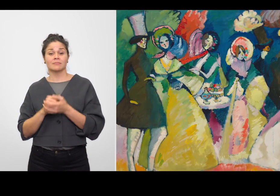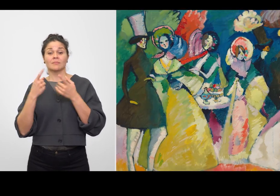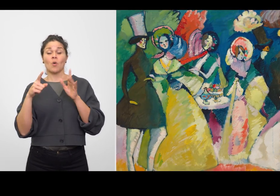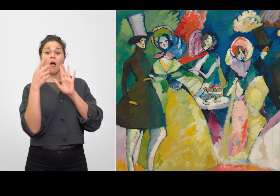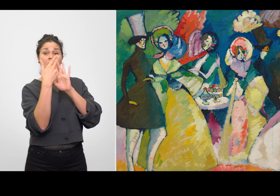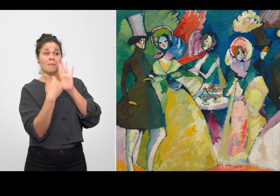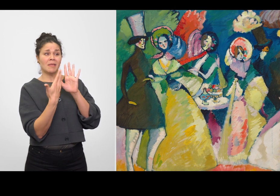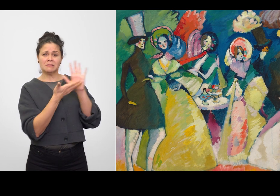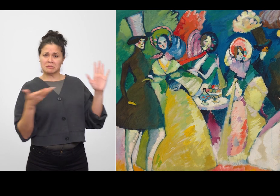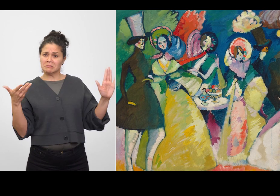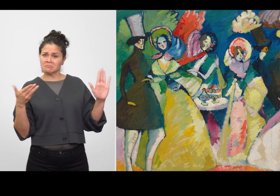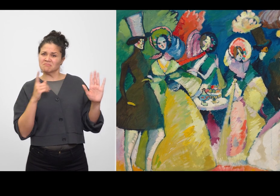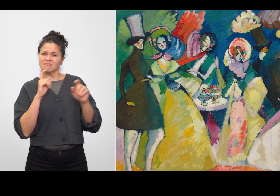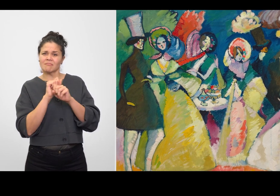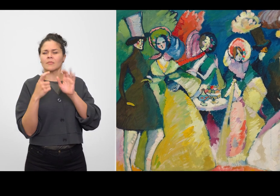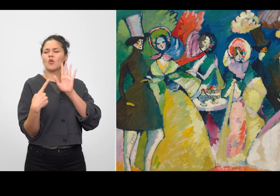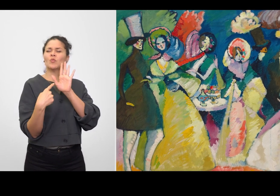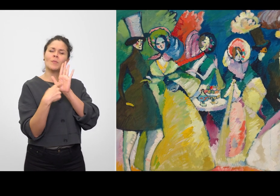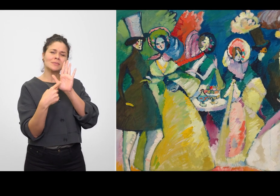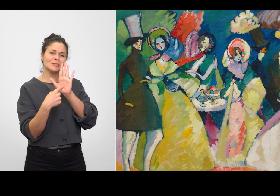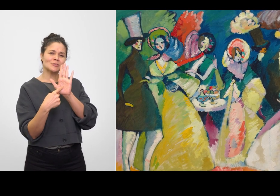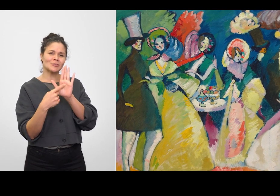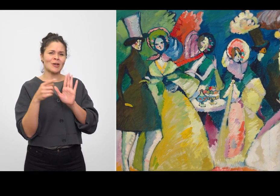While the painting is representational,